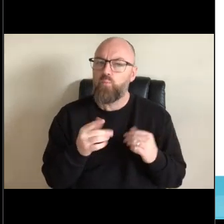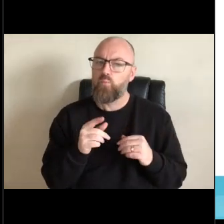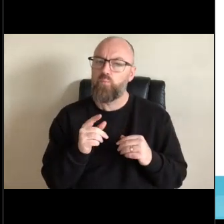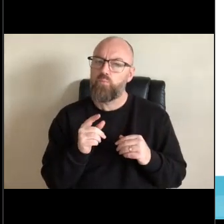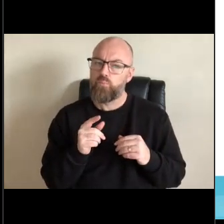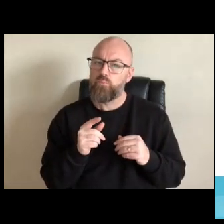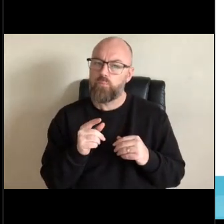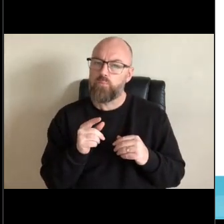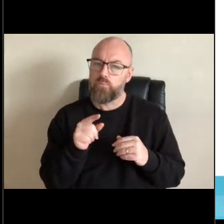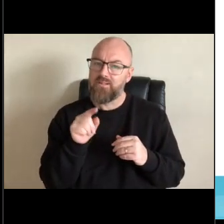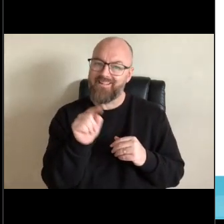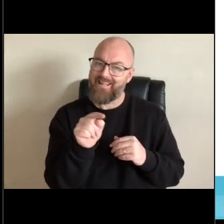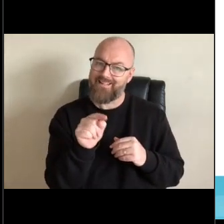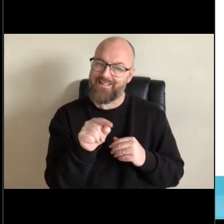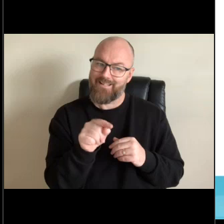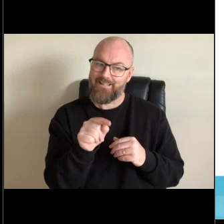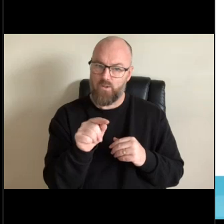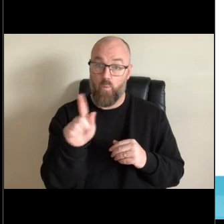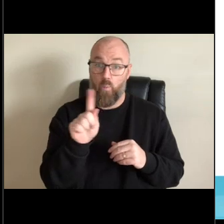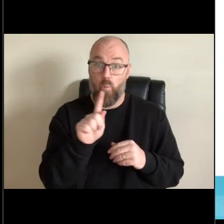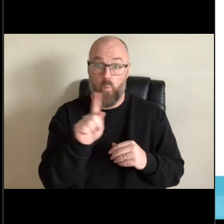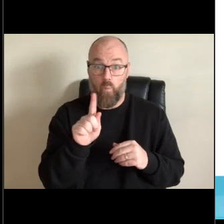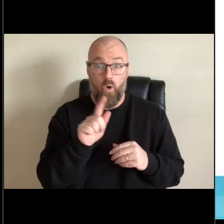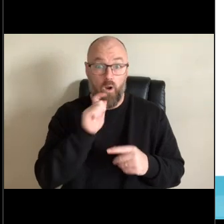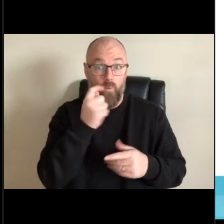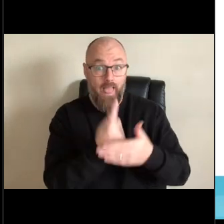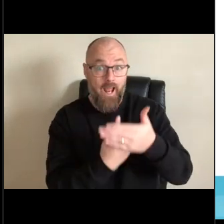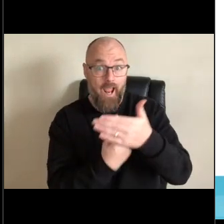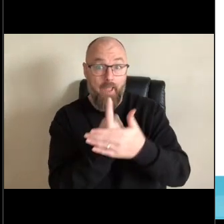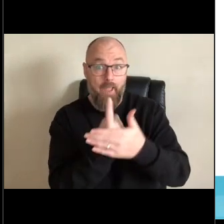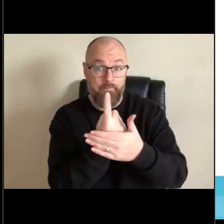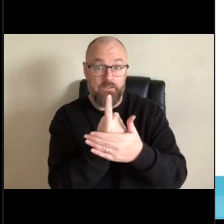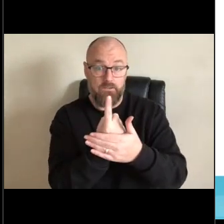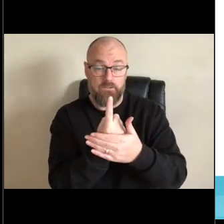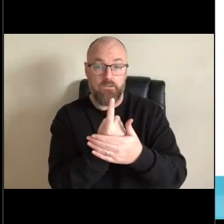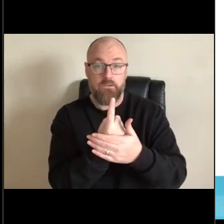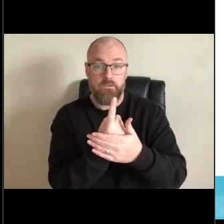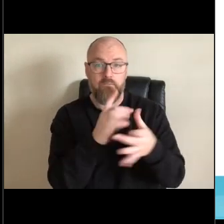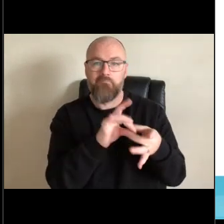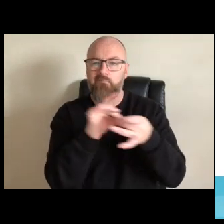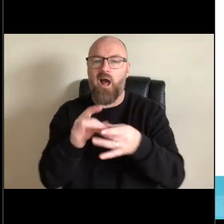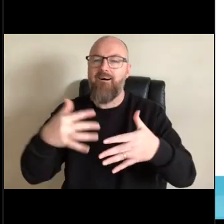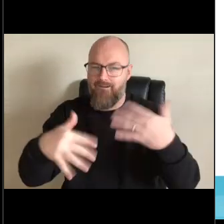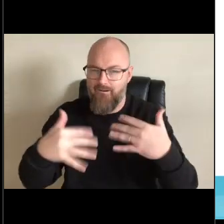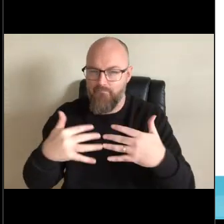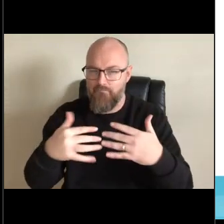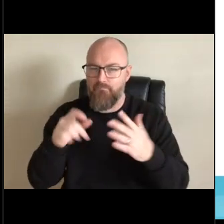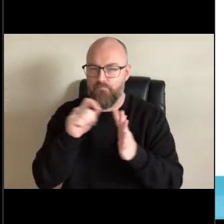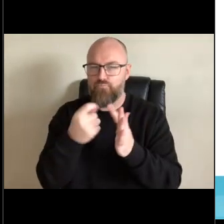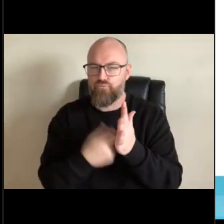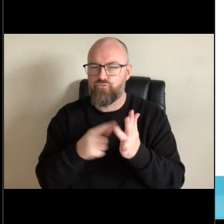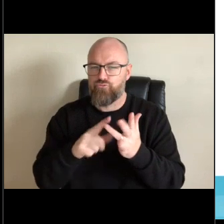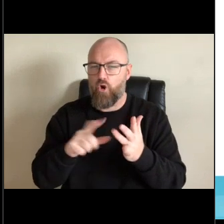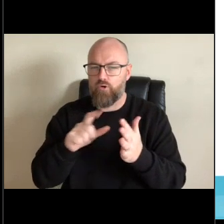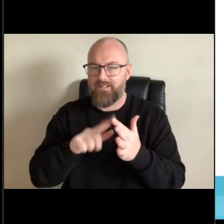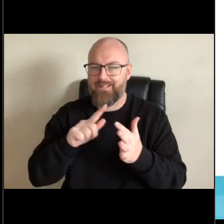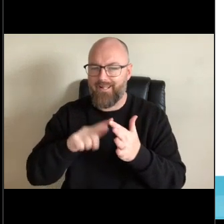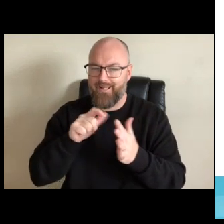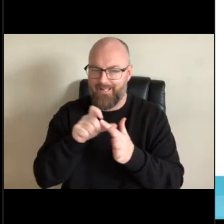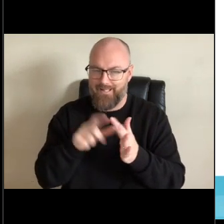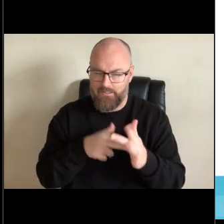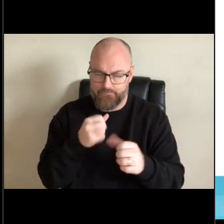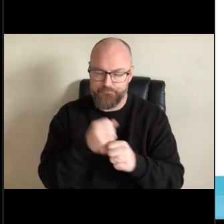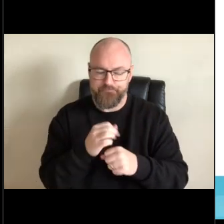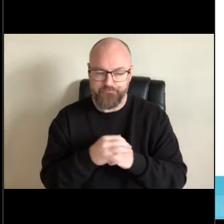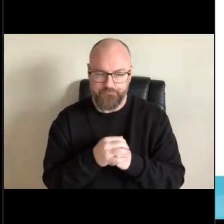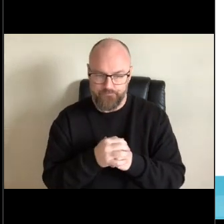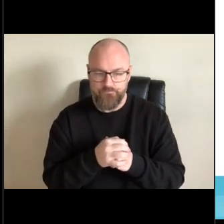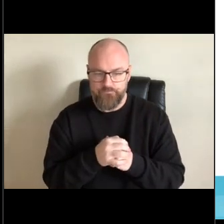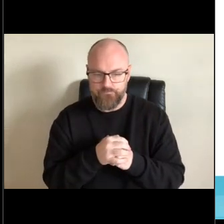be um happening in the harmful proceeding space um that those litigants who um do have a history of